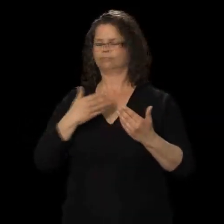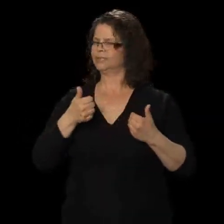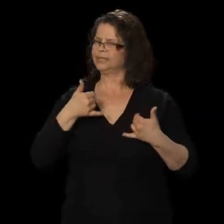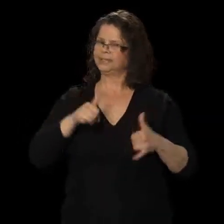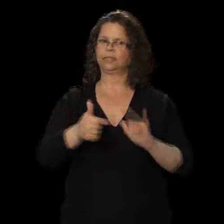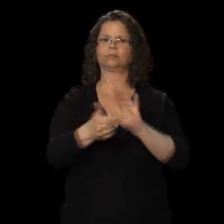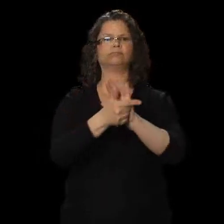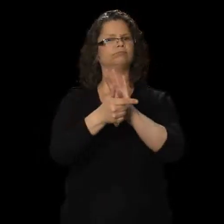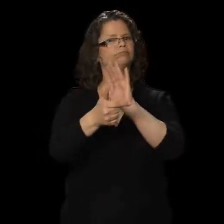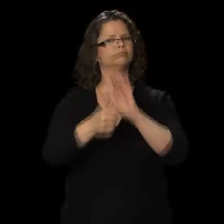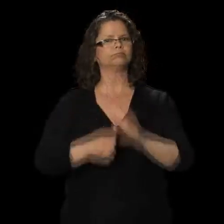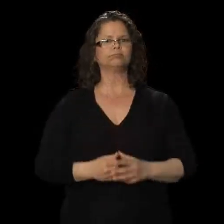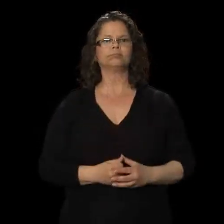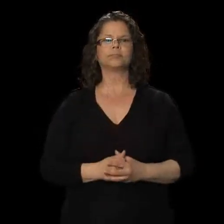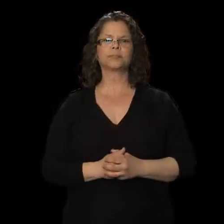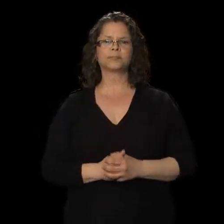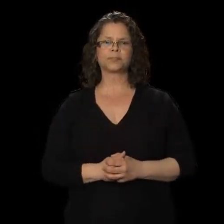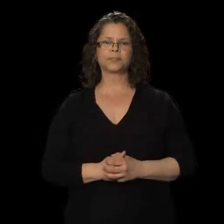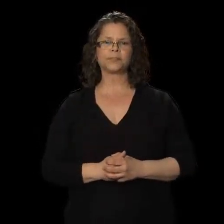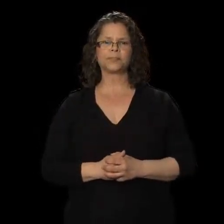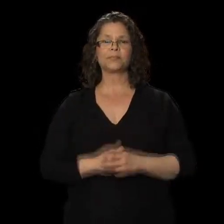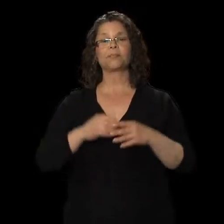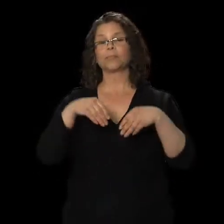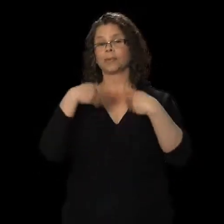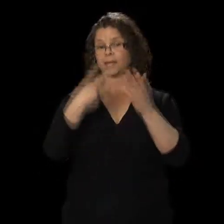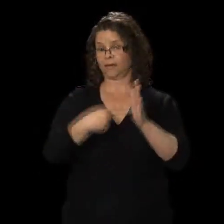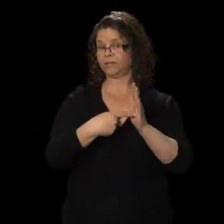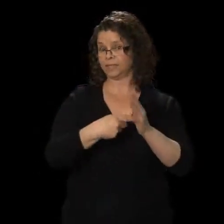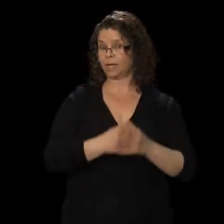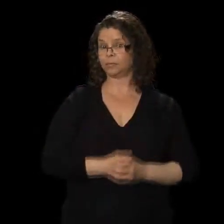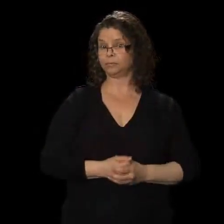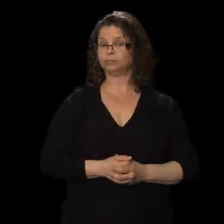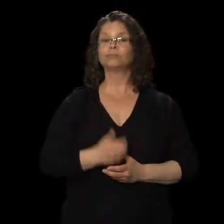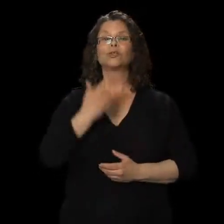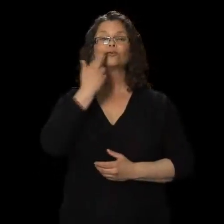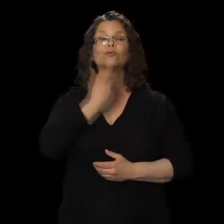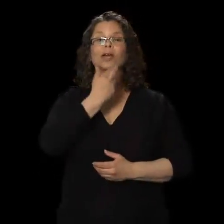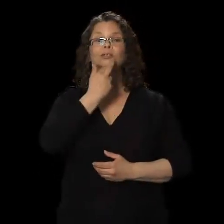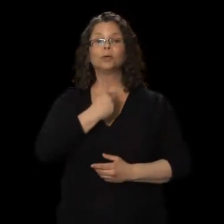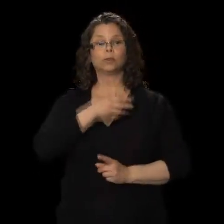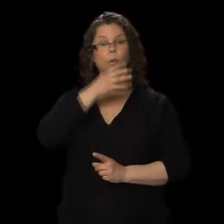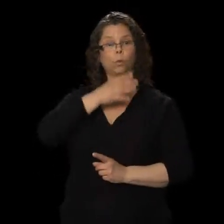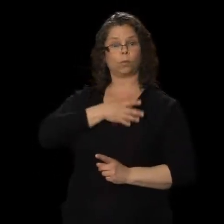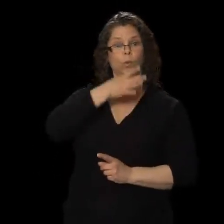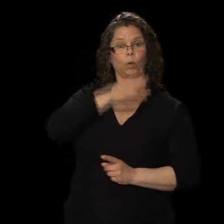Example: A restaurant will not serve a same-sex couple,